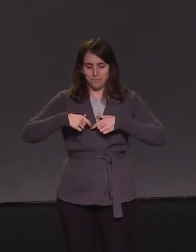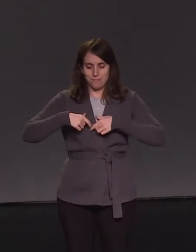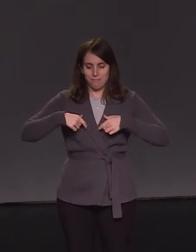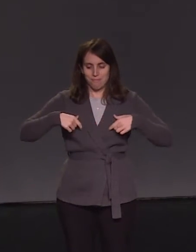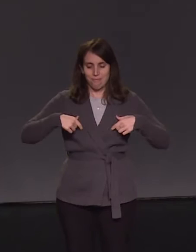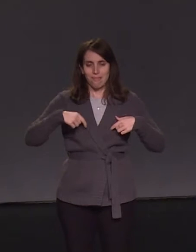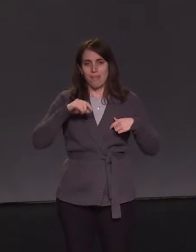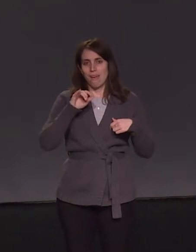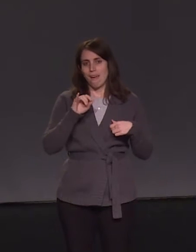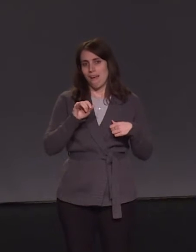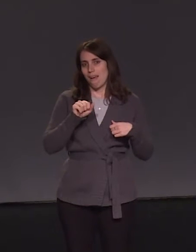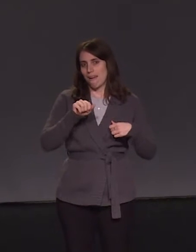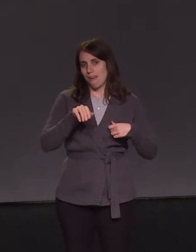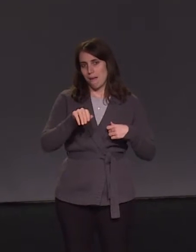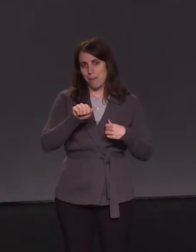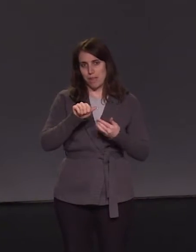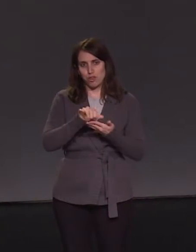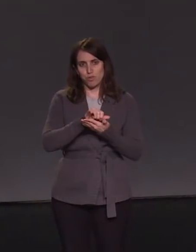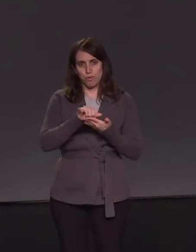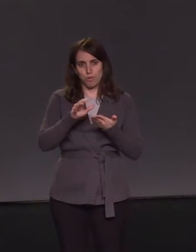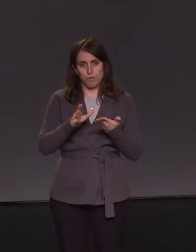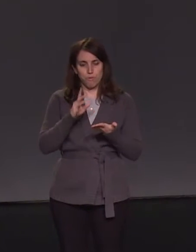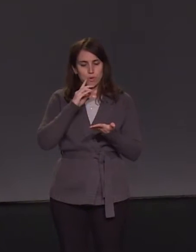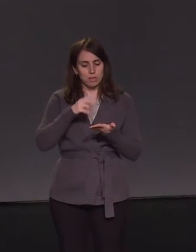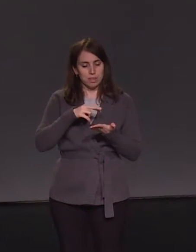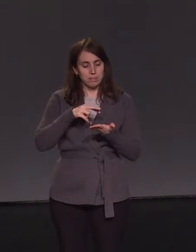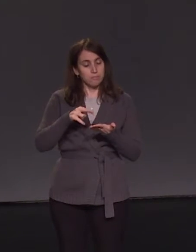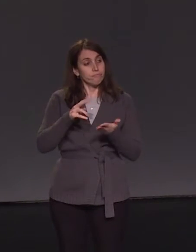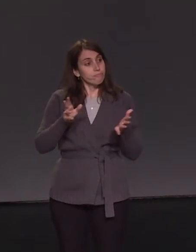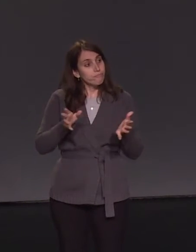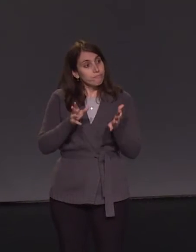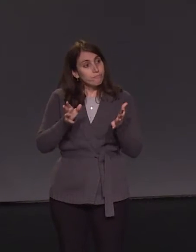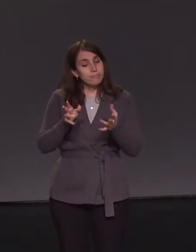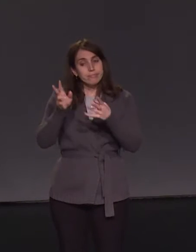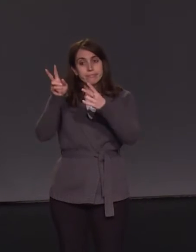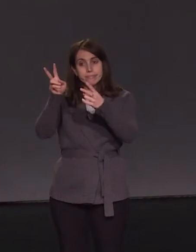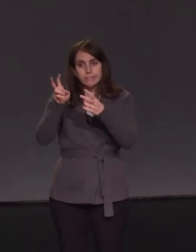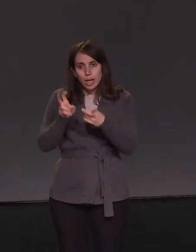We invite you to download our Symposium app which can help you plan your day, connect